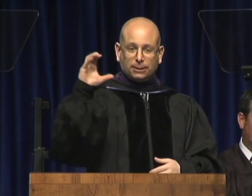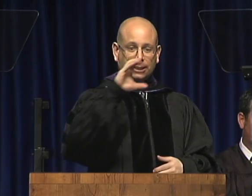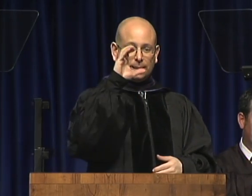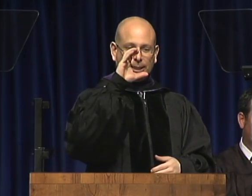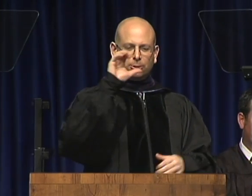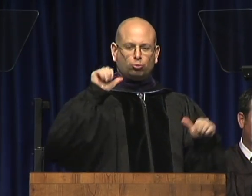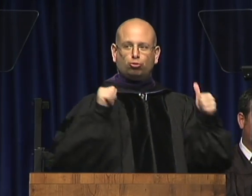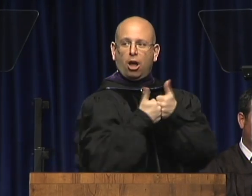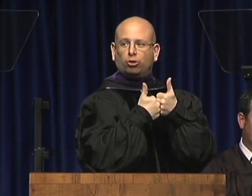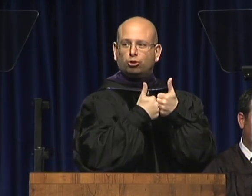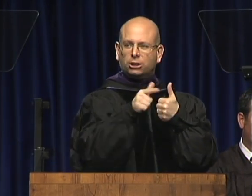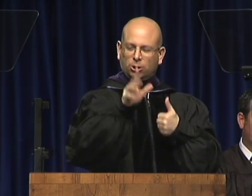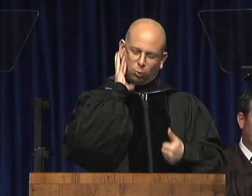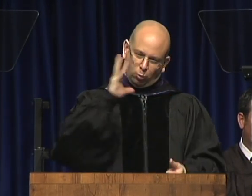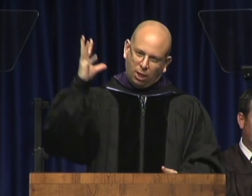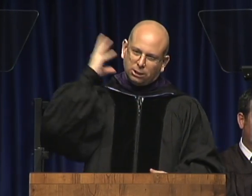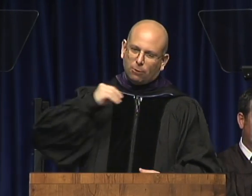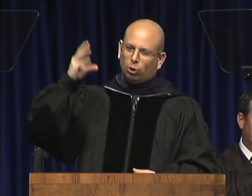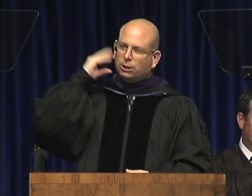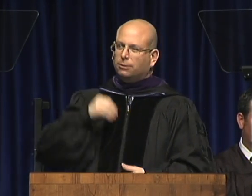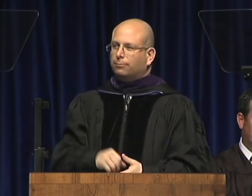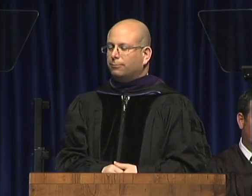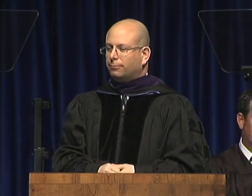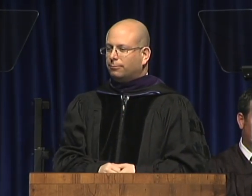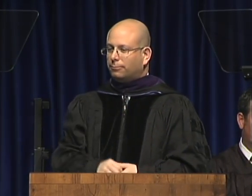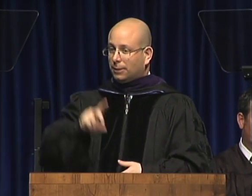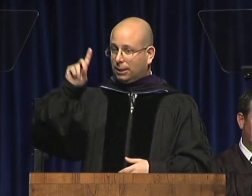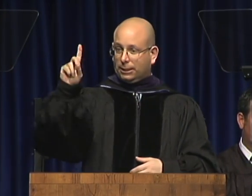Challenges, you will experience.